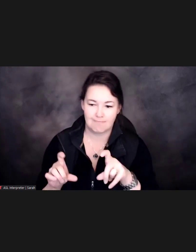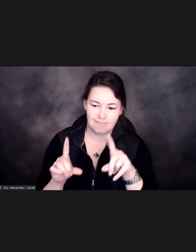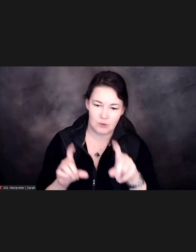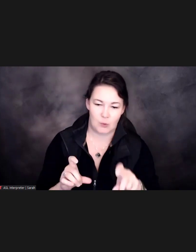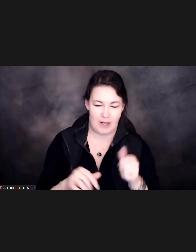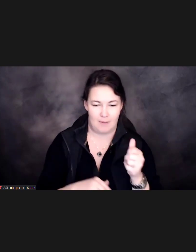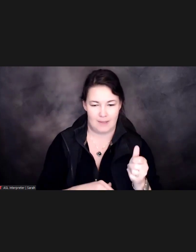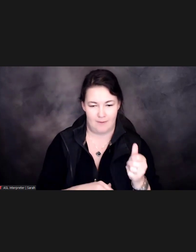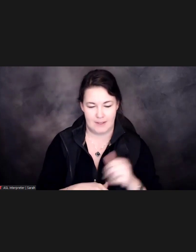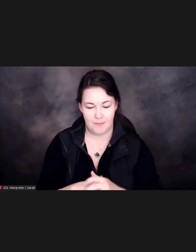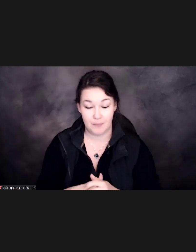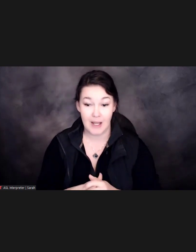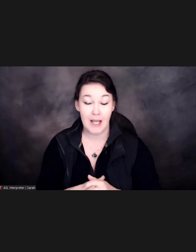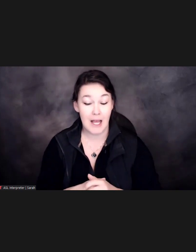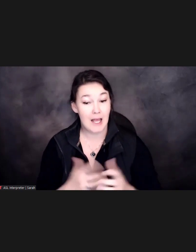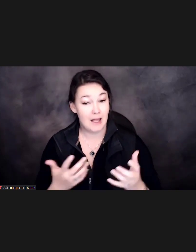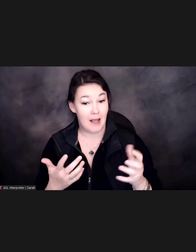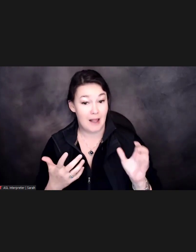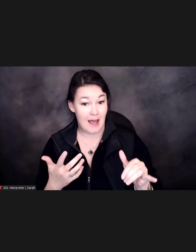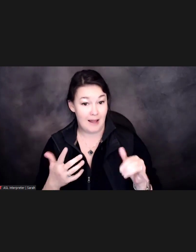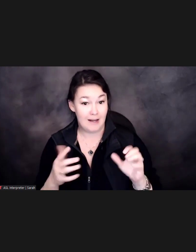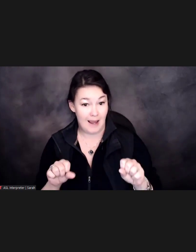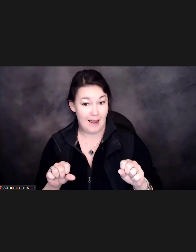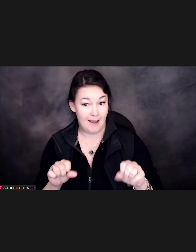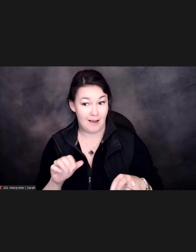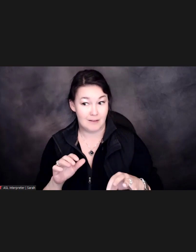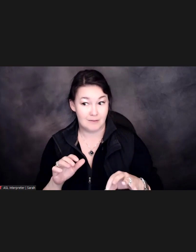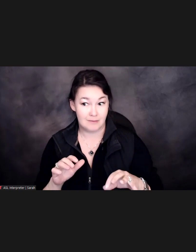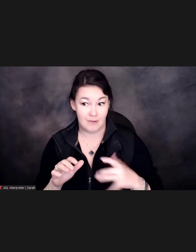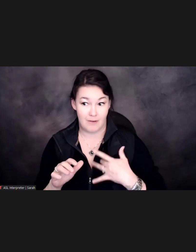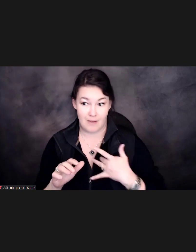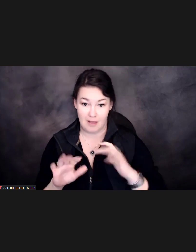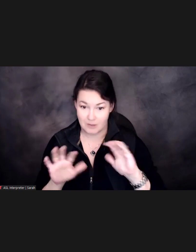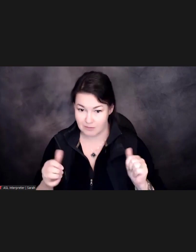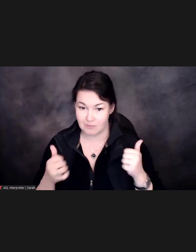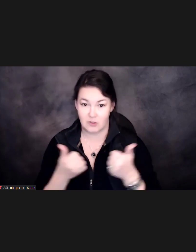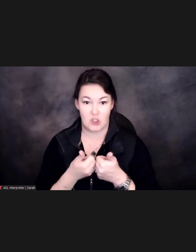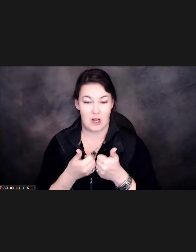screening and, frankly, that can be pretty challenging to accomplish,